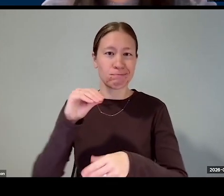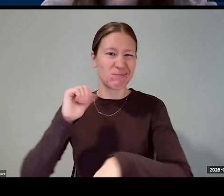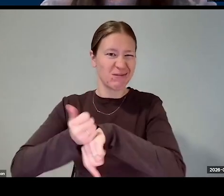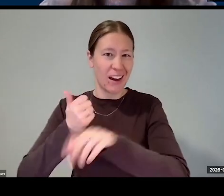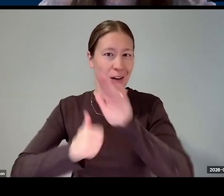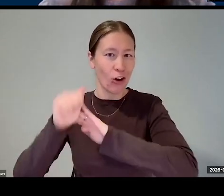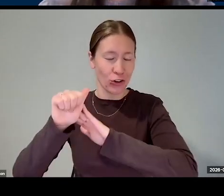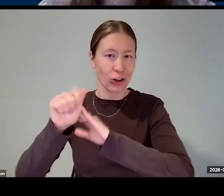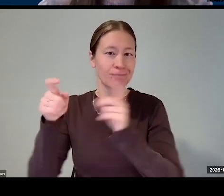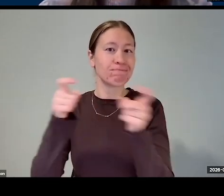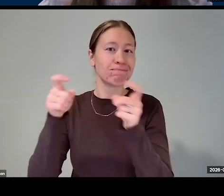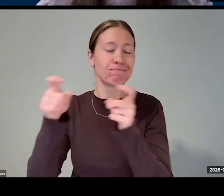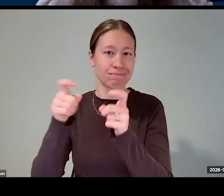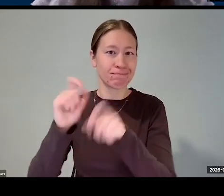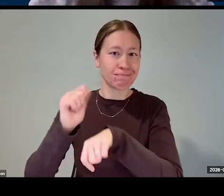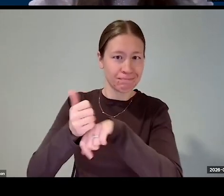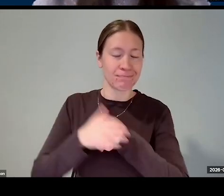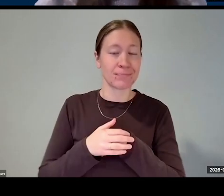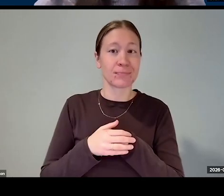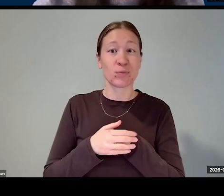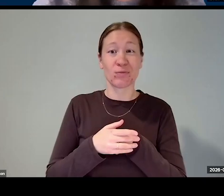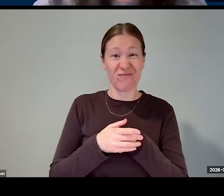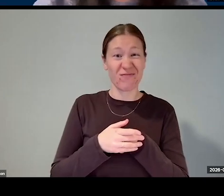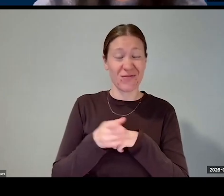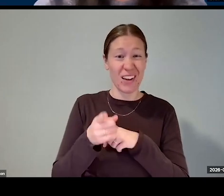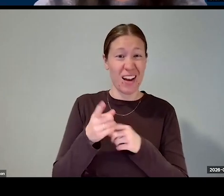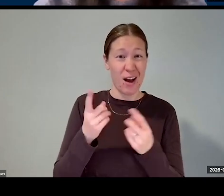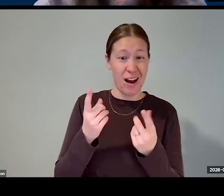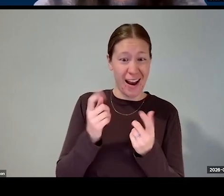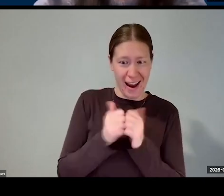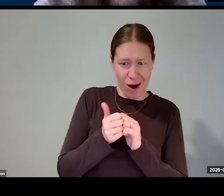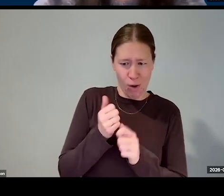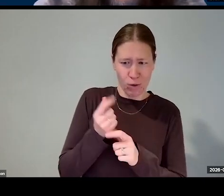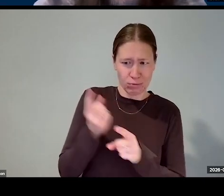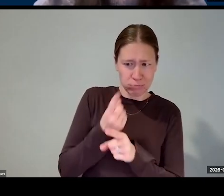One way to check if you've done this correctly is that you should not be able to select